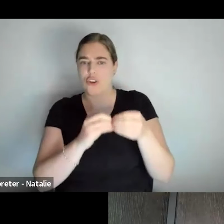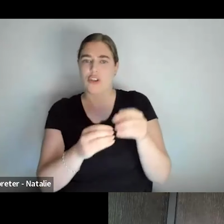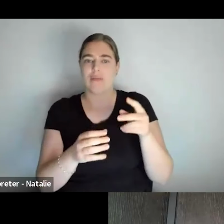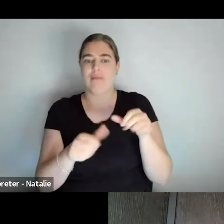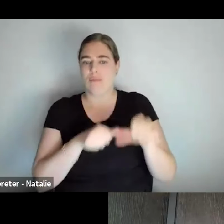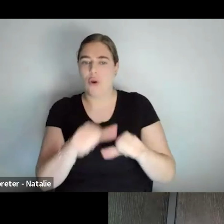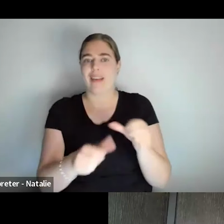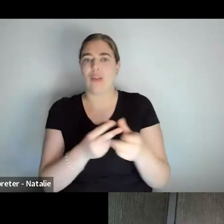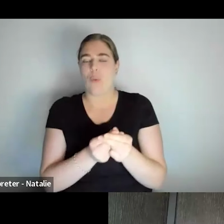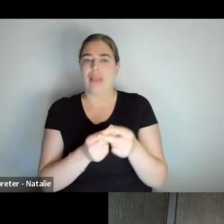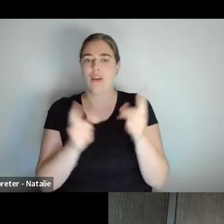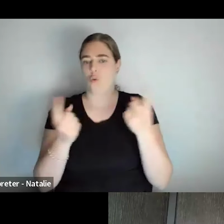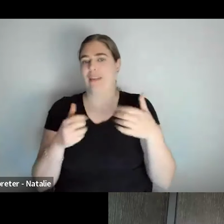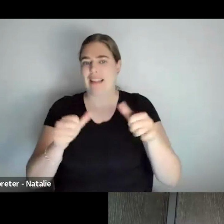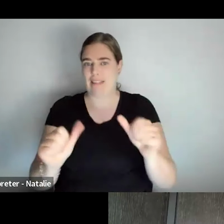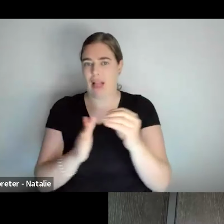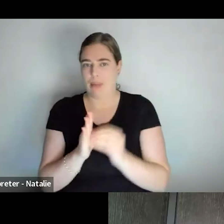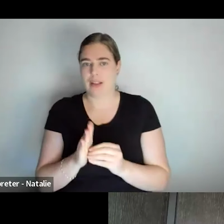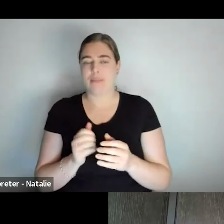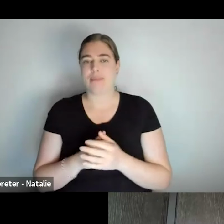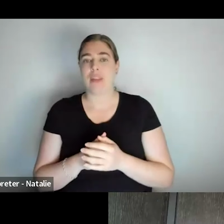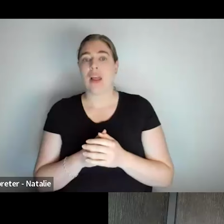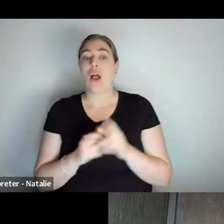That is not something that we have done typically. With a lot of our projects.